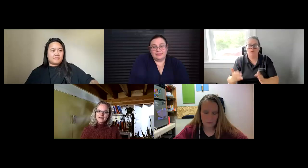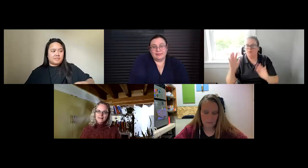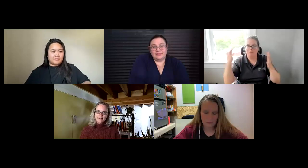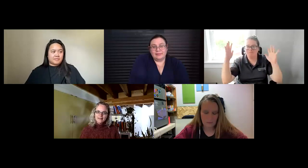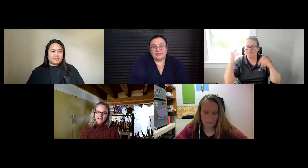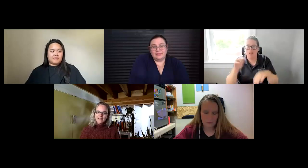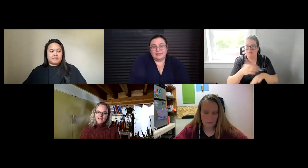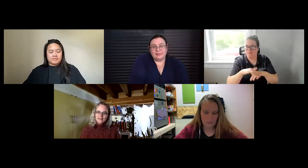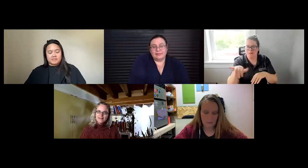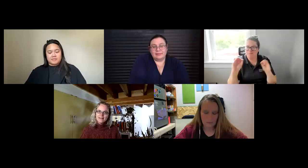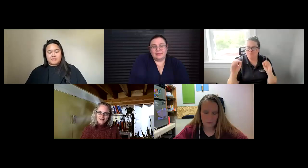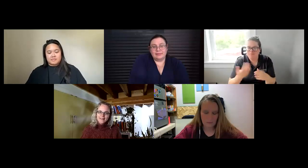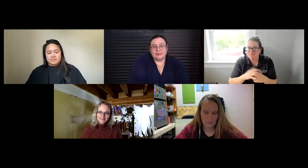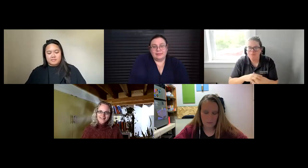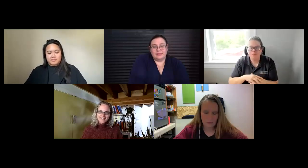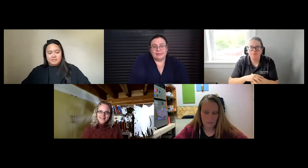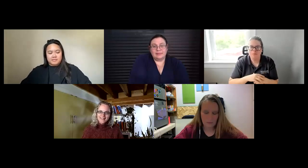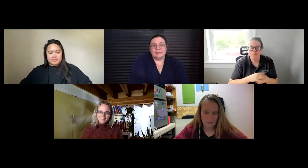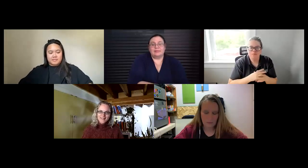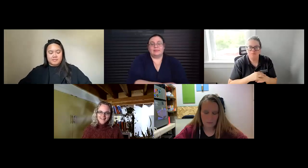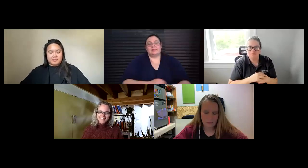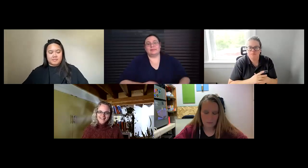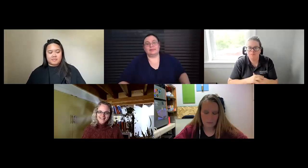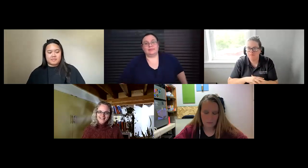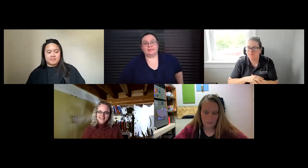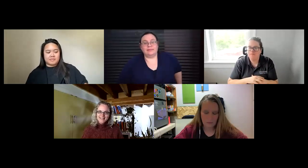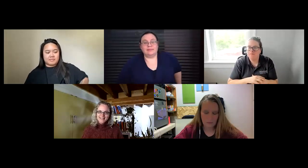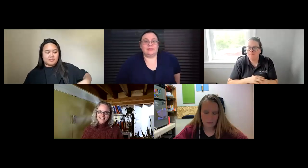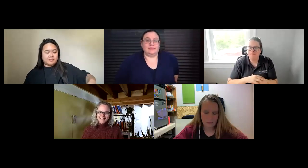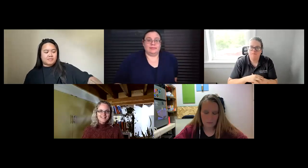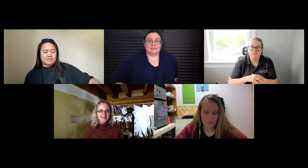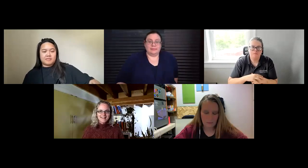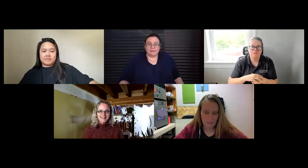don't necessarily have experience with that. I just have experience with kickstarter.